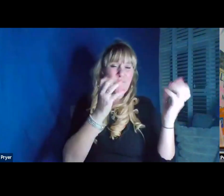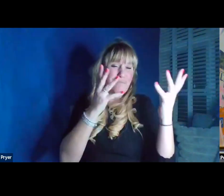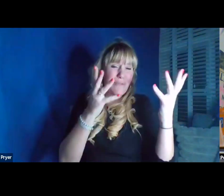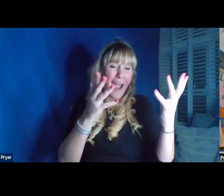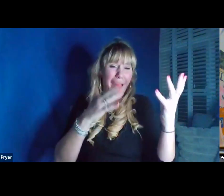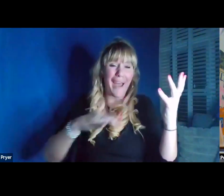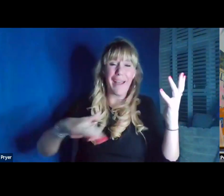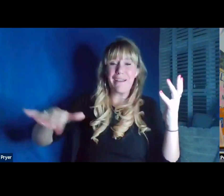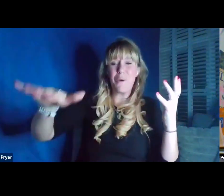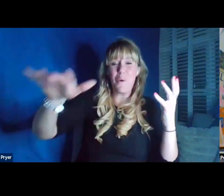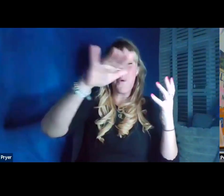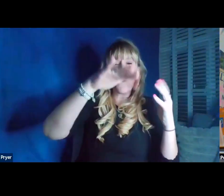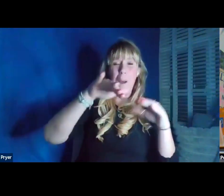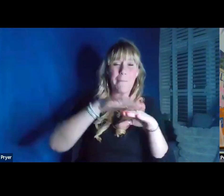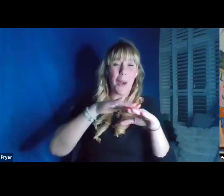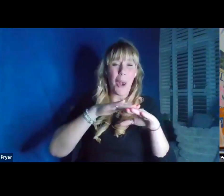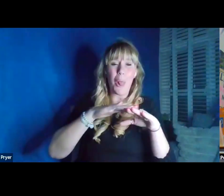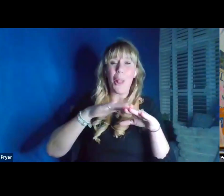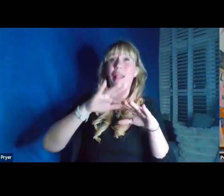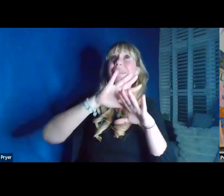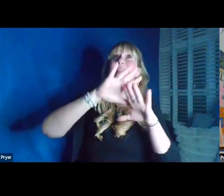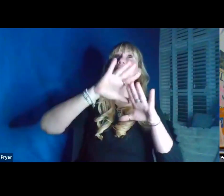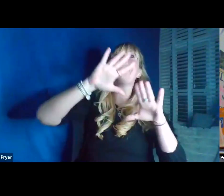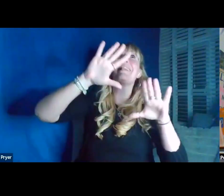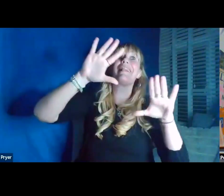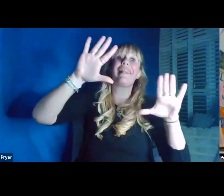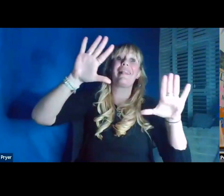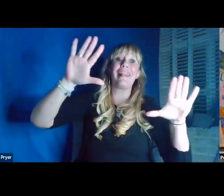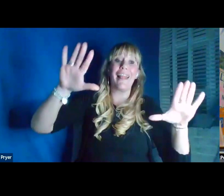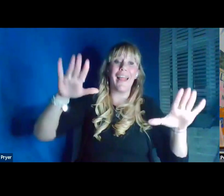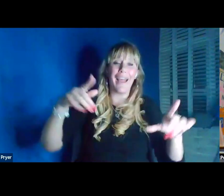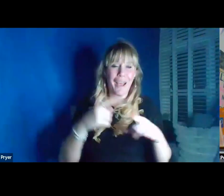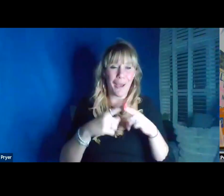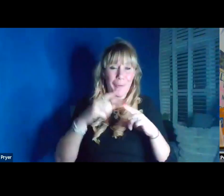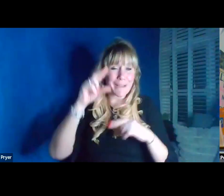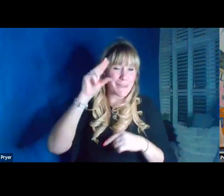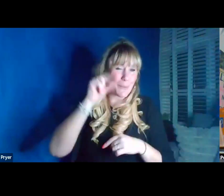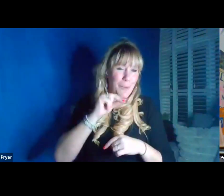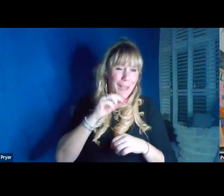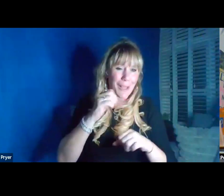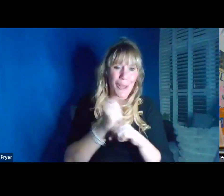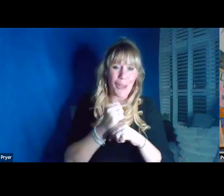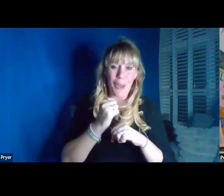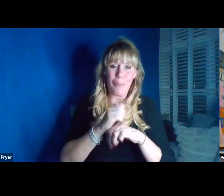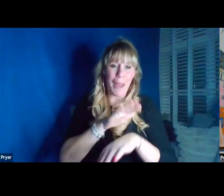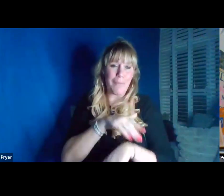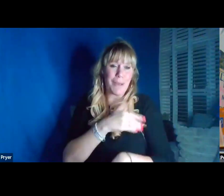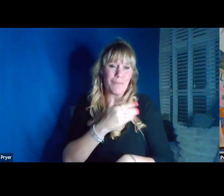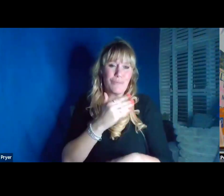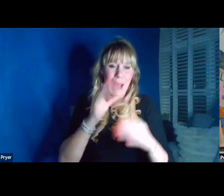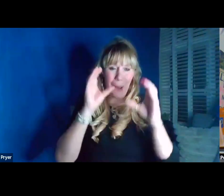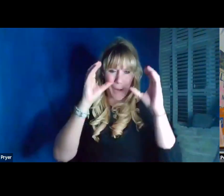High, quick as a wink, you made me brown owl, as happy trust in your face.